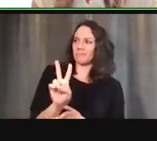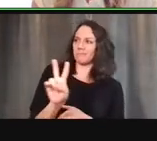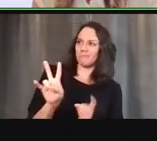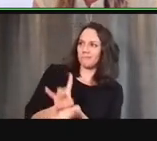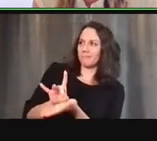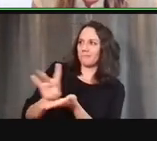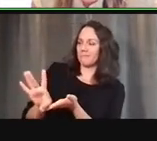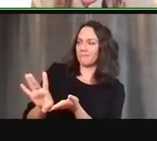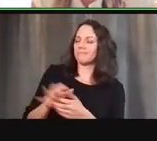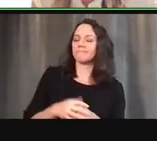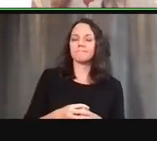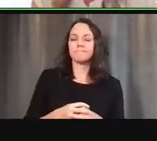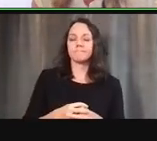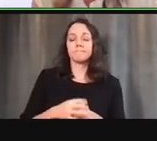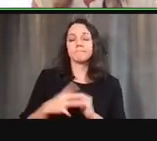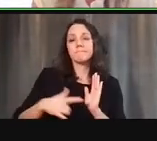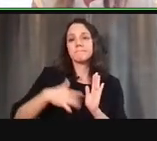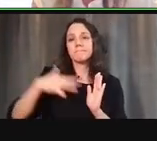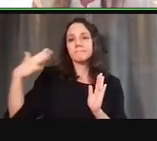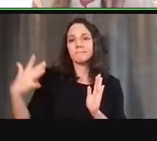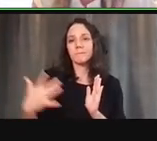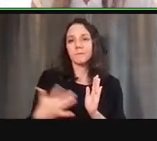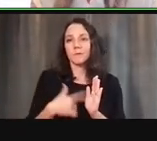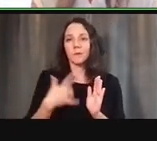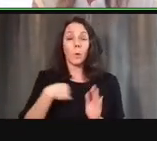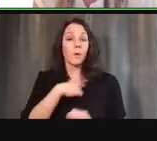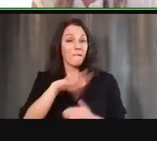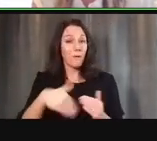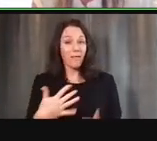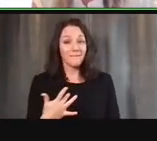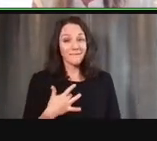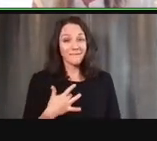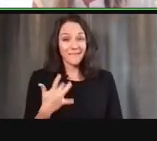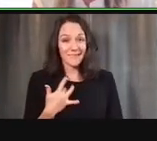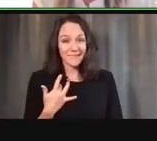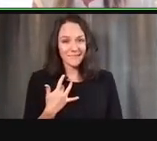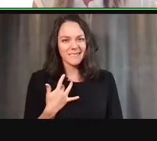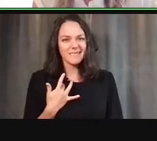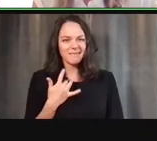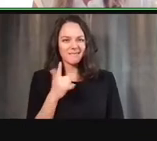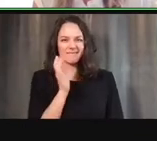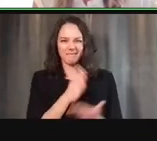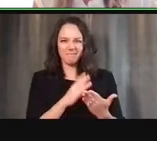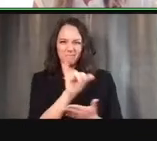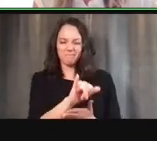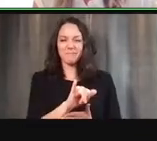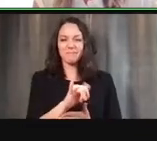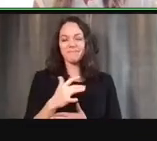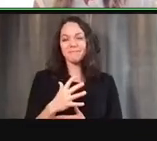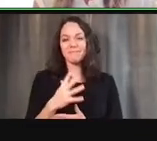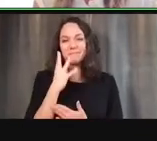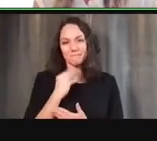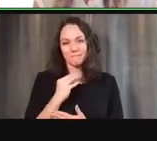At times, we have all felt not Fest some of these feelings. This can create an almost insurmountable